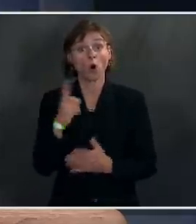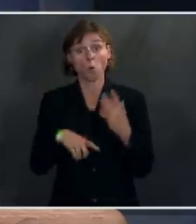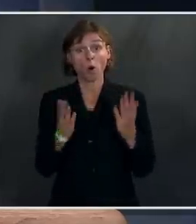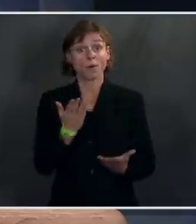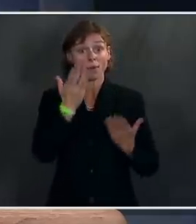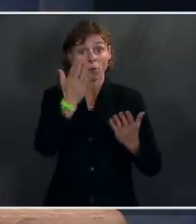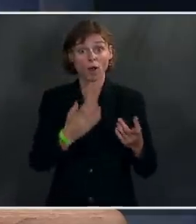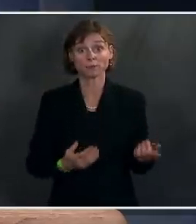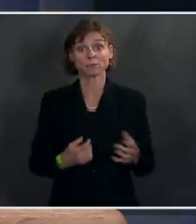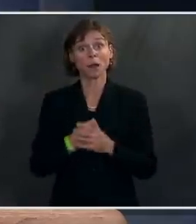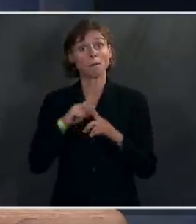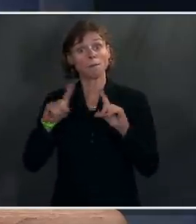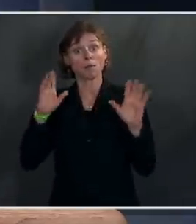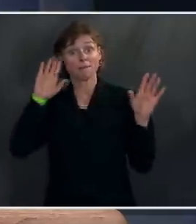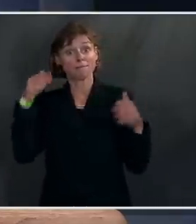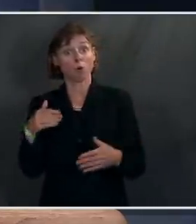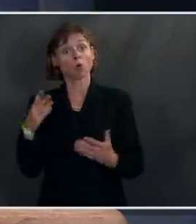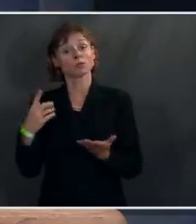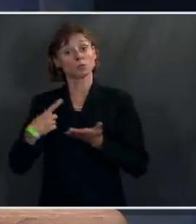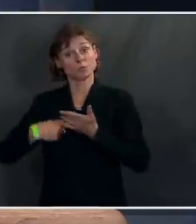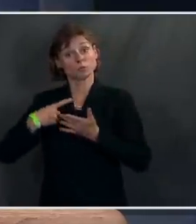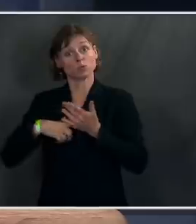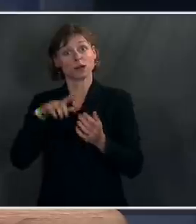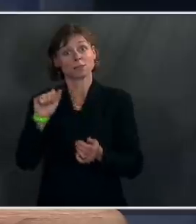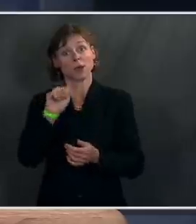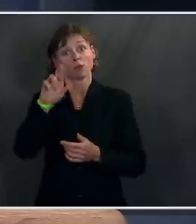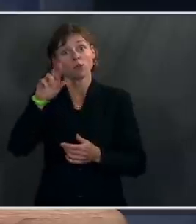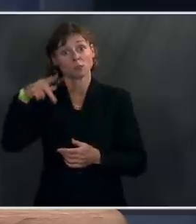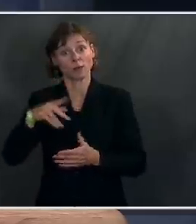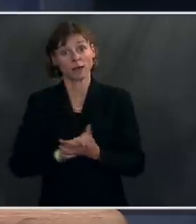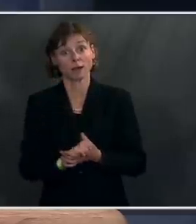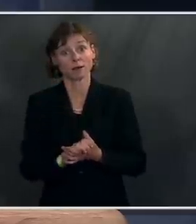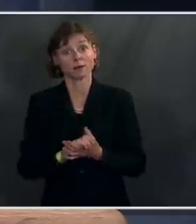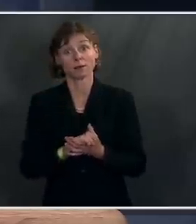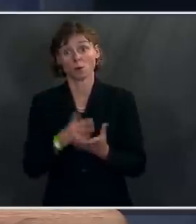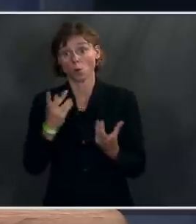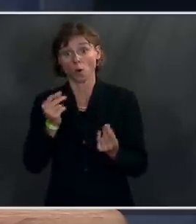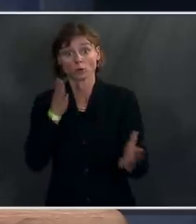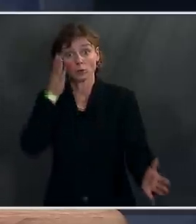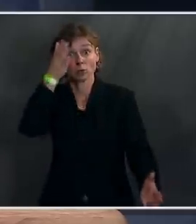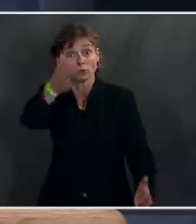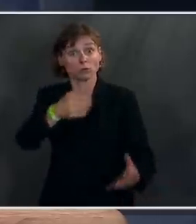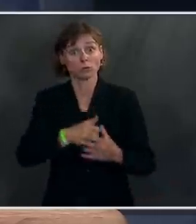was to discuss the American Rescue Plan, the path forward and the imperative of moving it ahead.